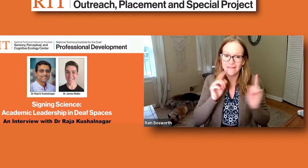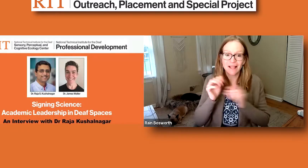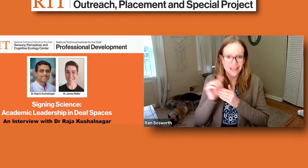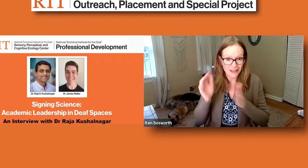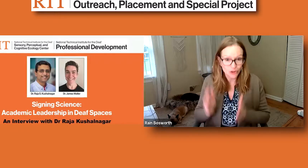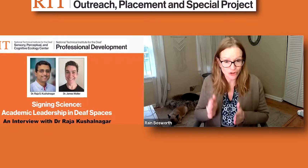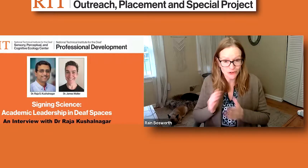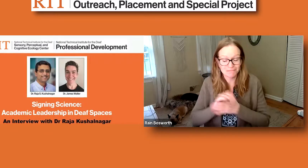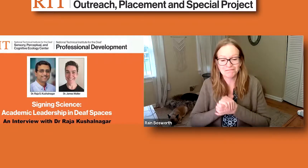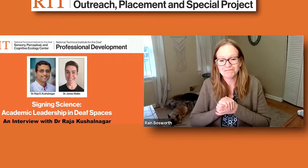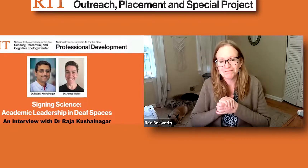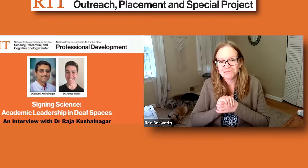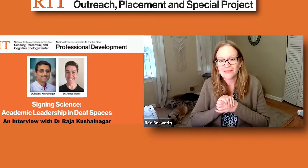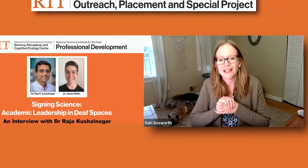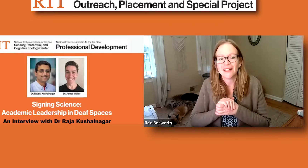of a successful Deaf feeder.